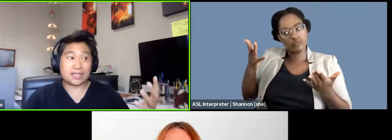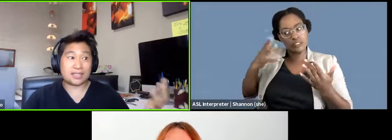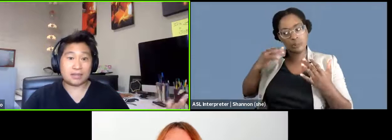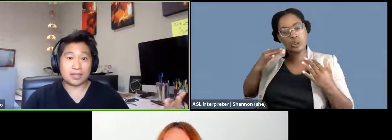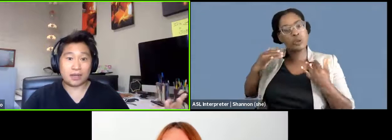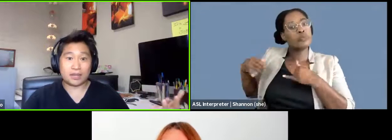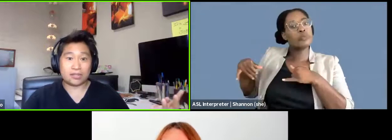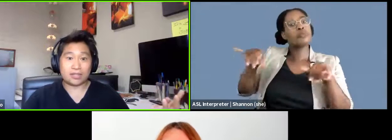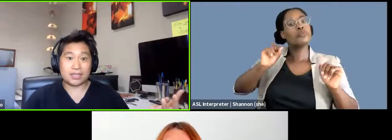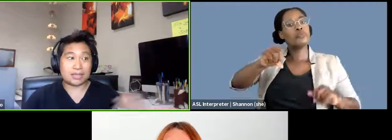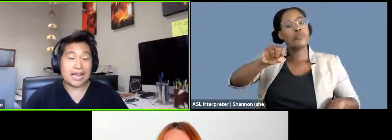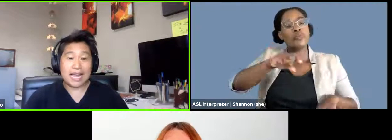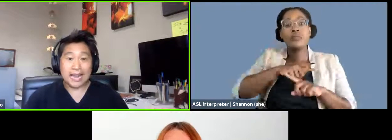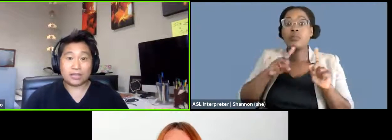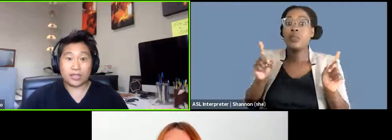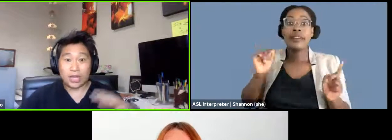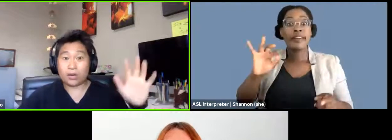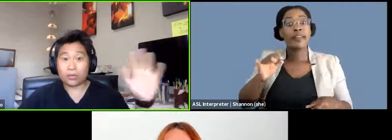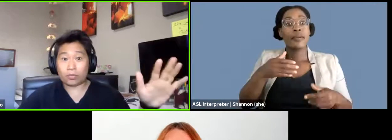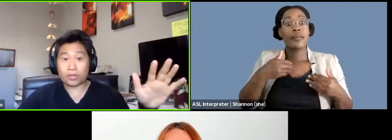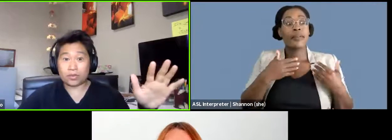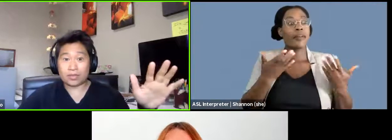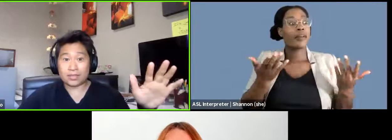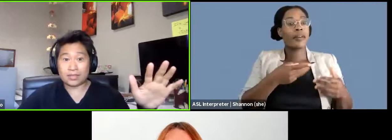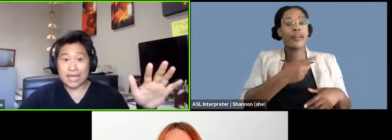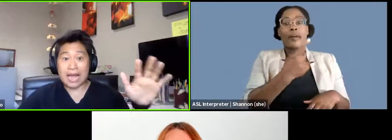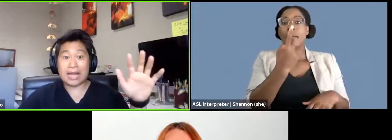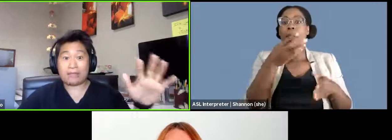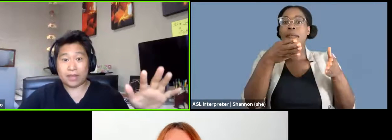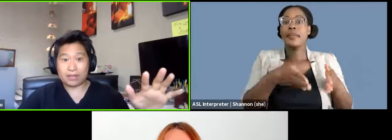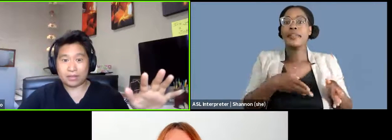that steps up and says: hey, look, here are the resources that I found,